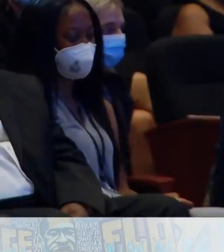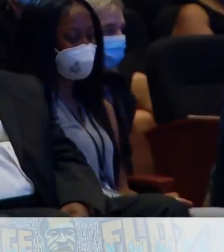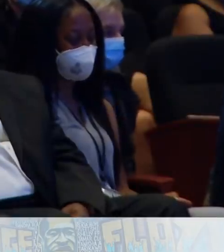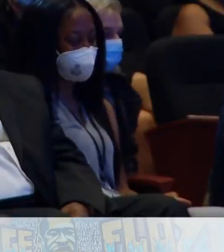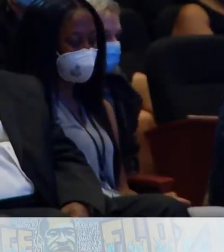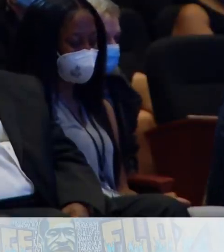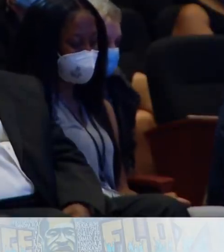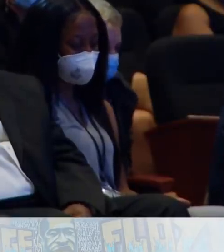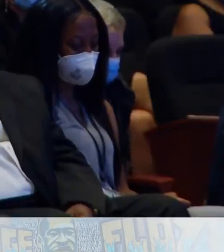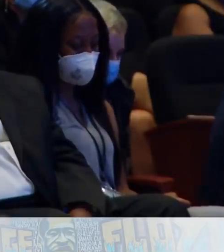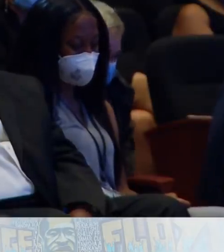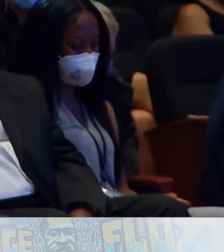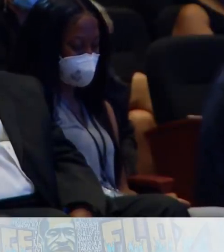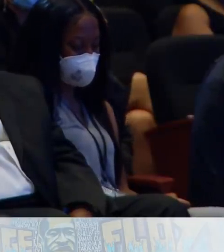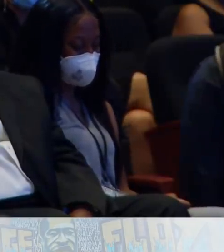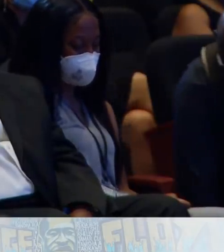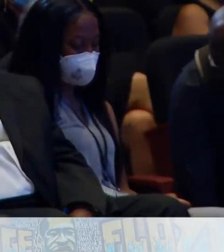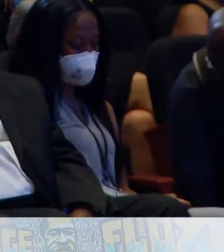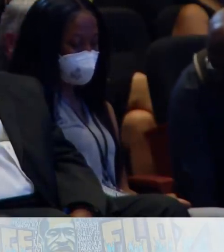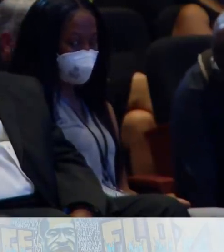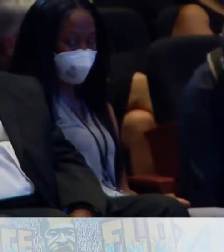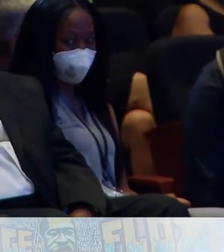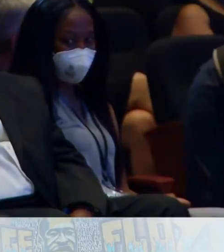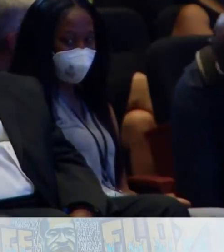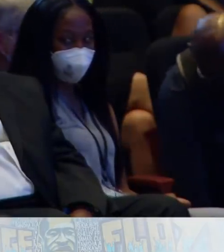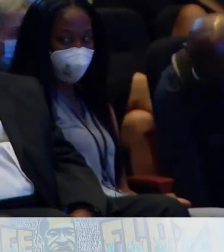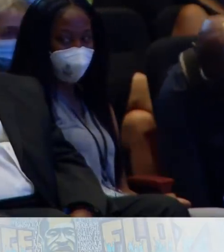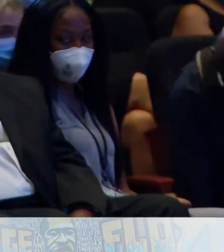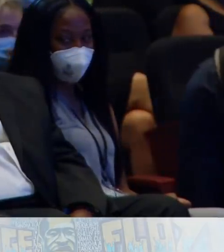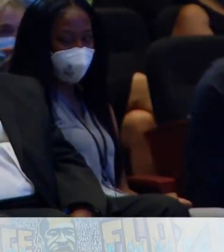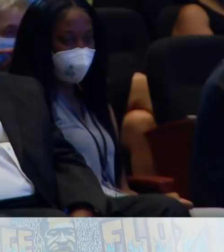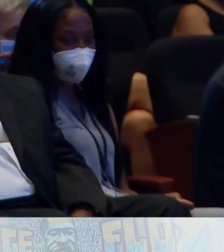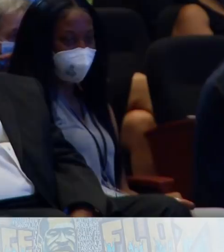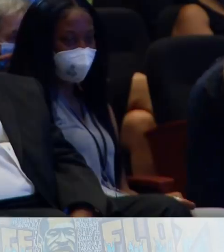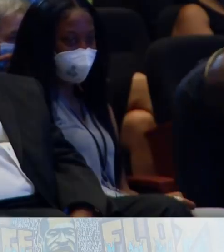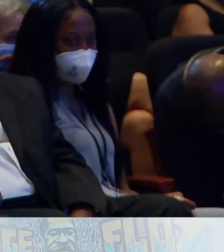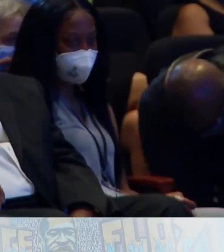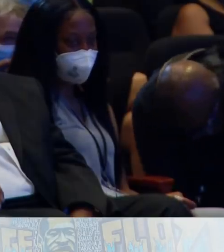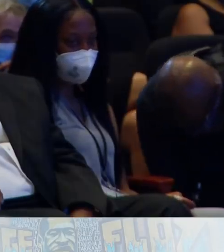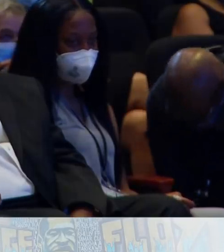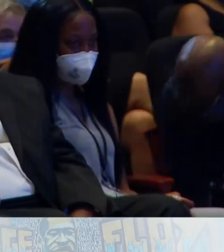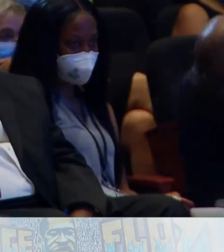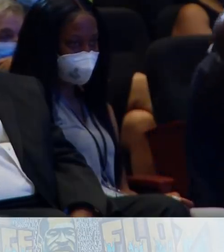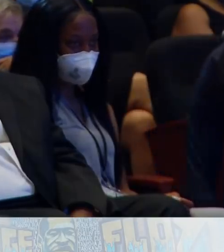I CAN TELL YOU FROM A 6 TO 7- YEAR-OLD KID, OH, YOU'RE ALL